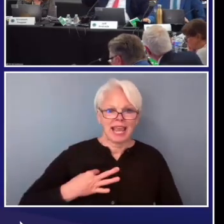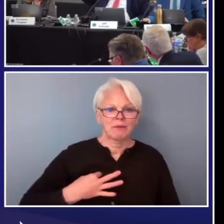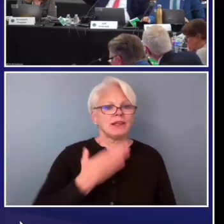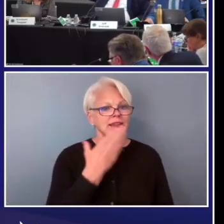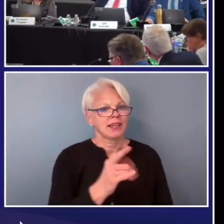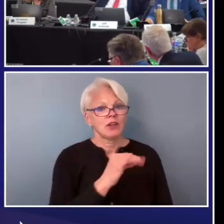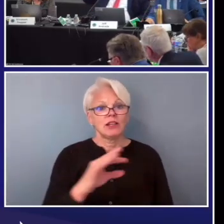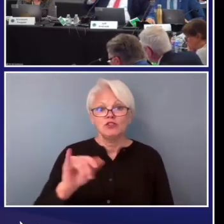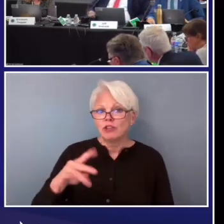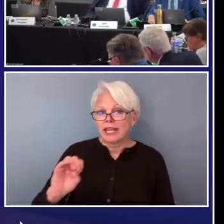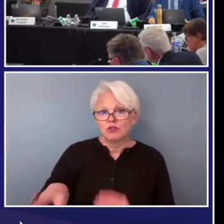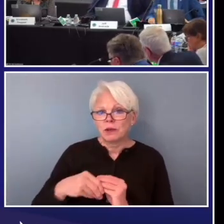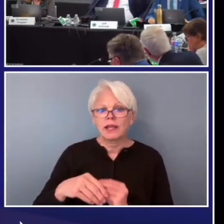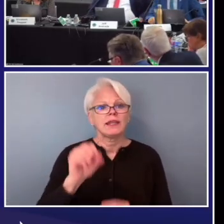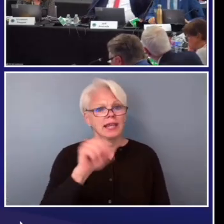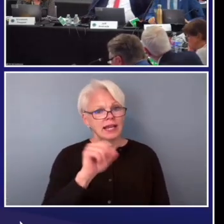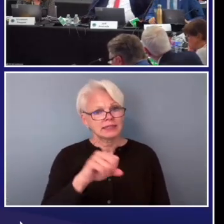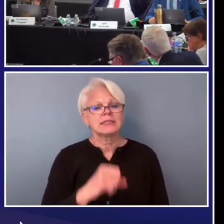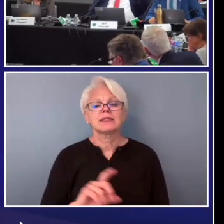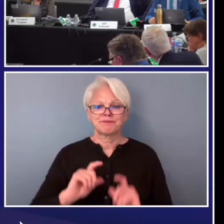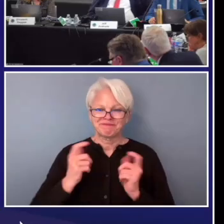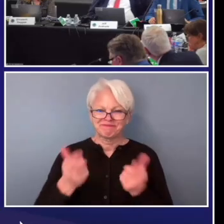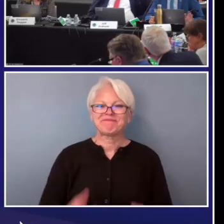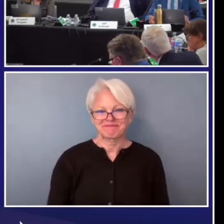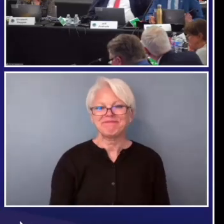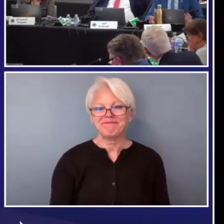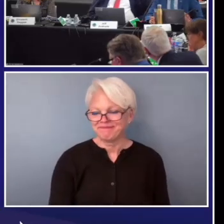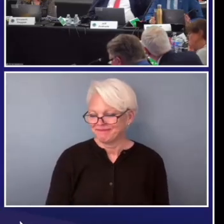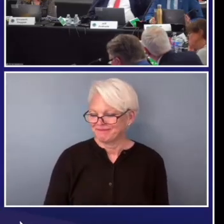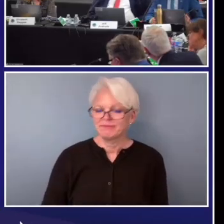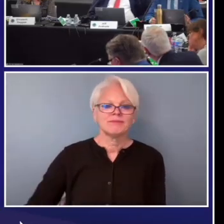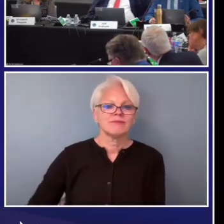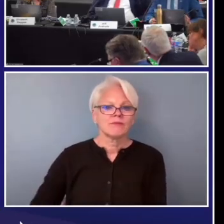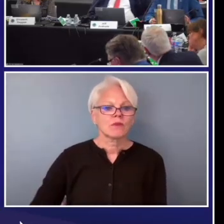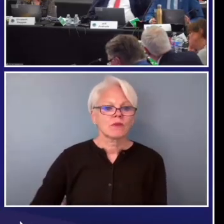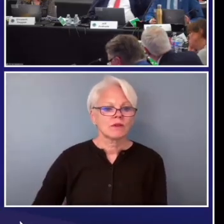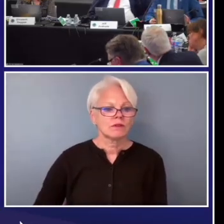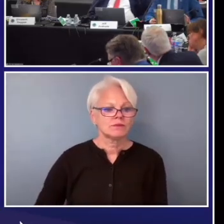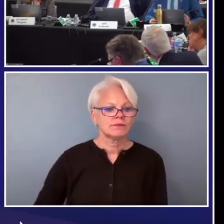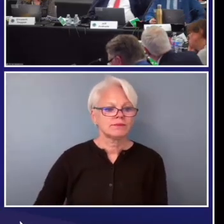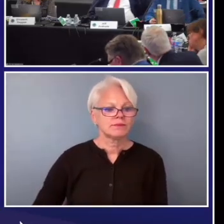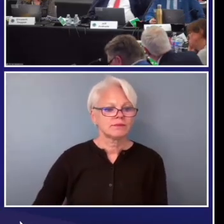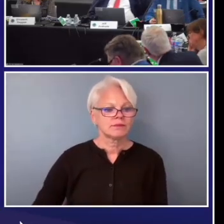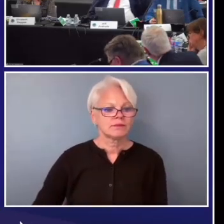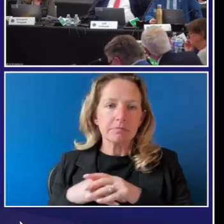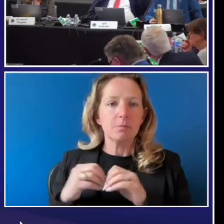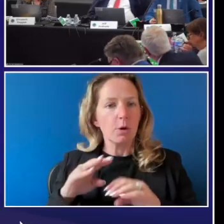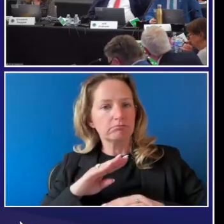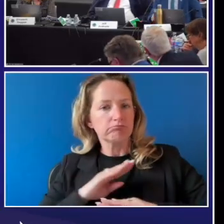Yeah, and just, you know, to give you a little comfort there. because of the way the statute is constructed, we could not grant